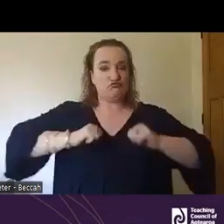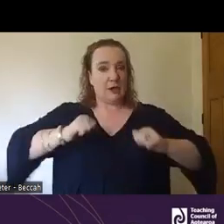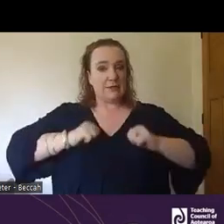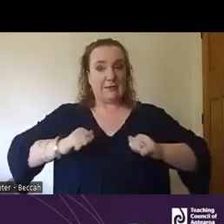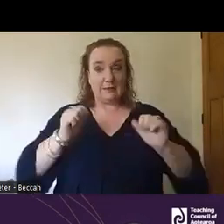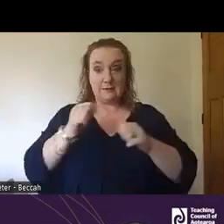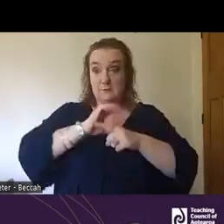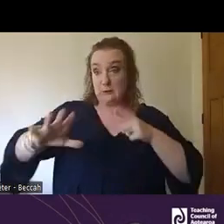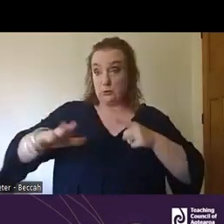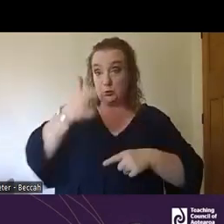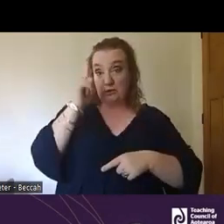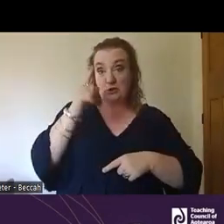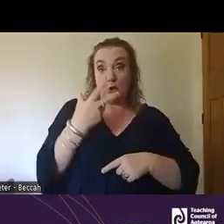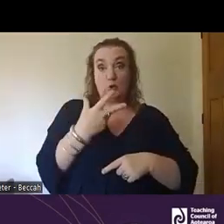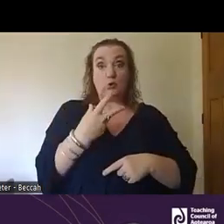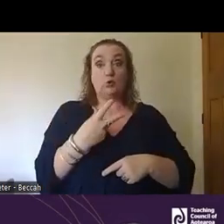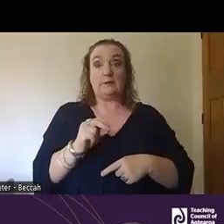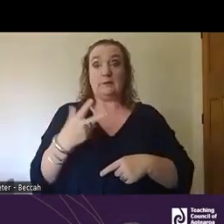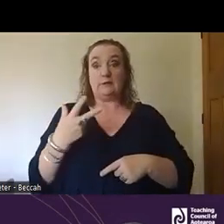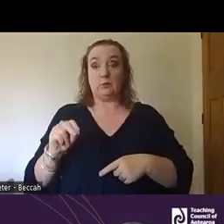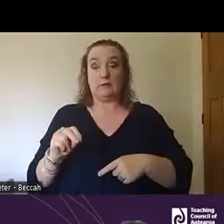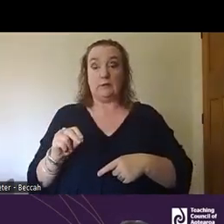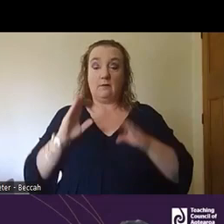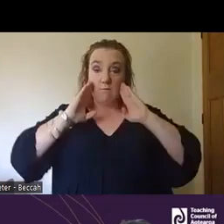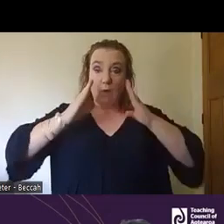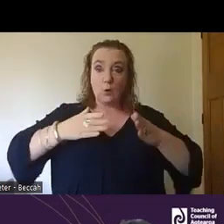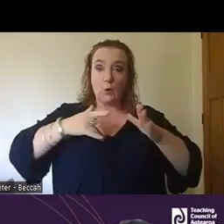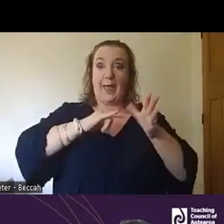and are focusing on ASD, sensory integration,